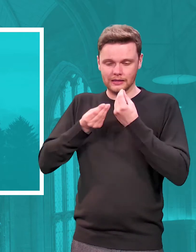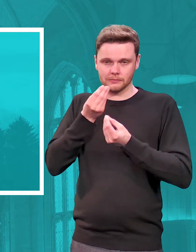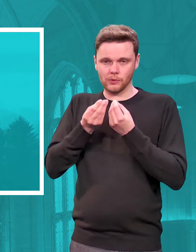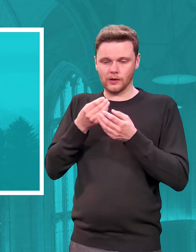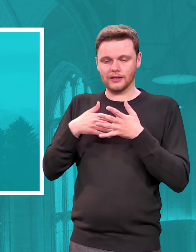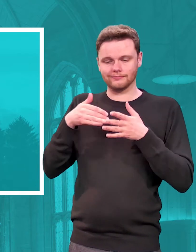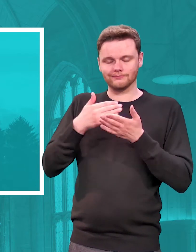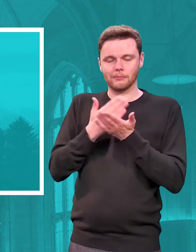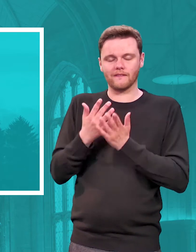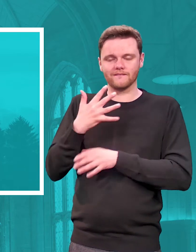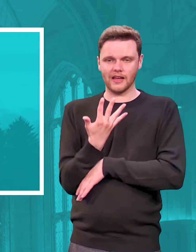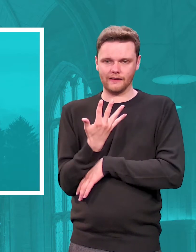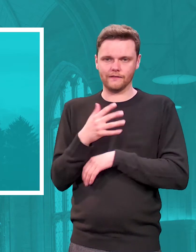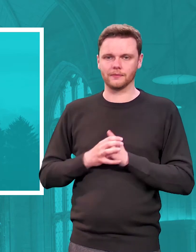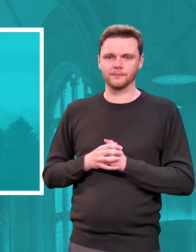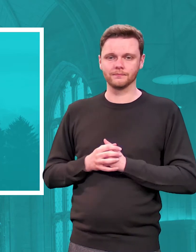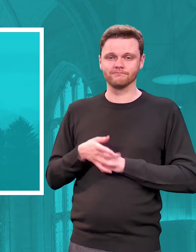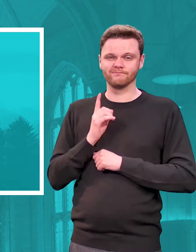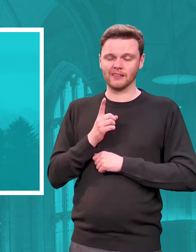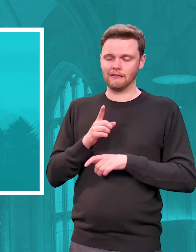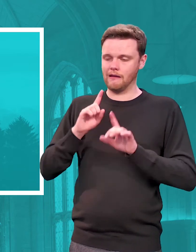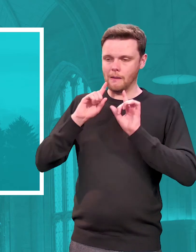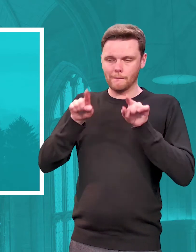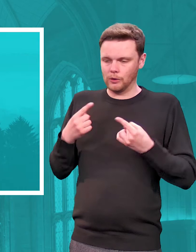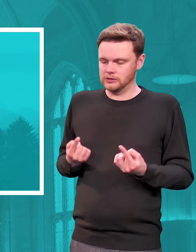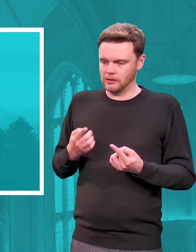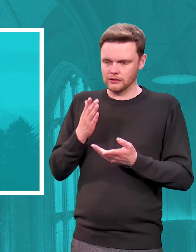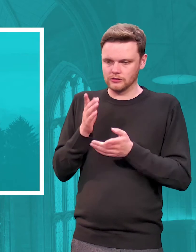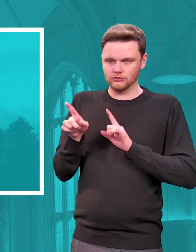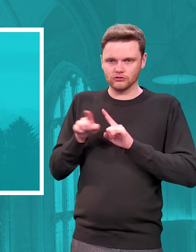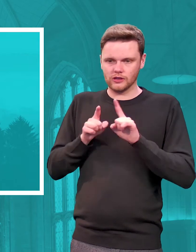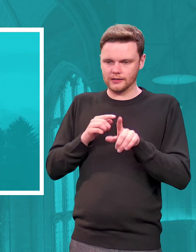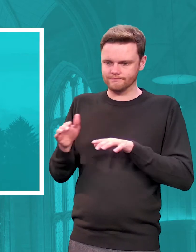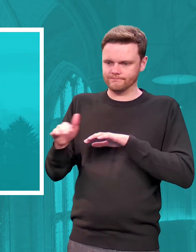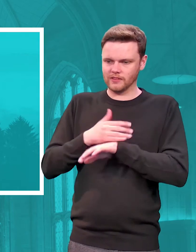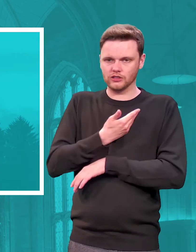It has proved impossible to secure insurance to cover these expenses.